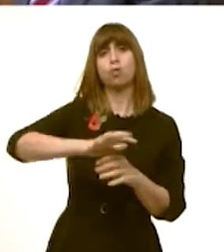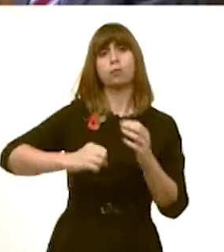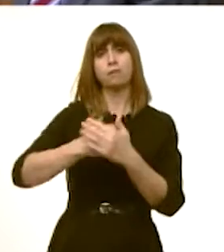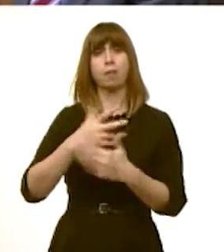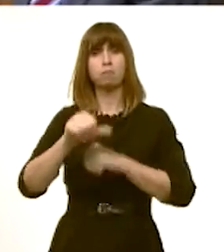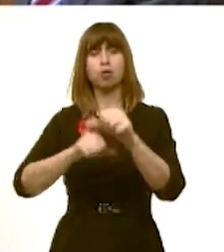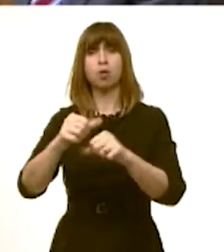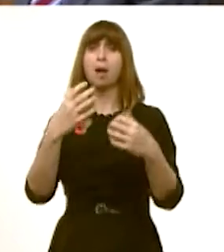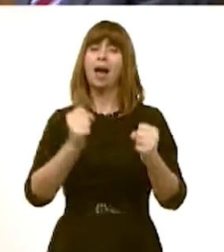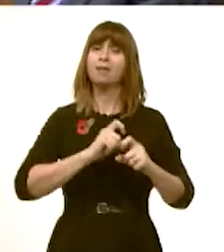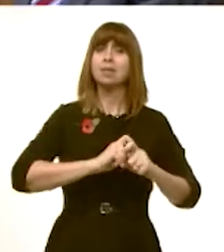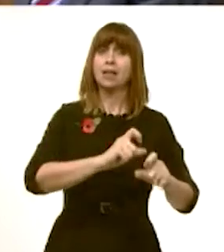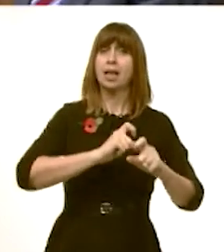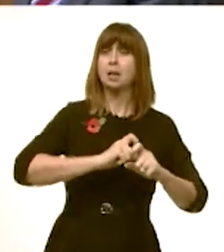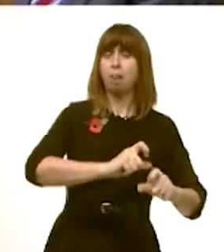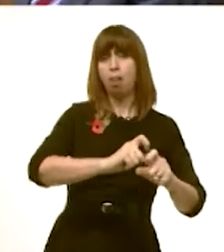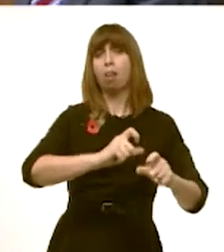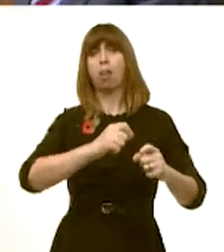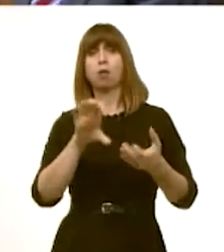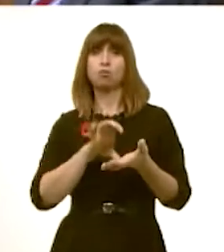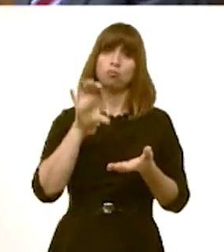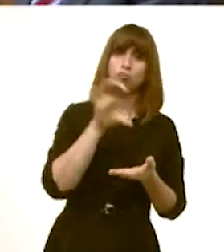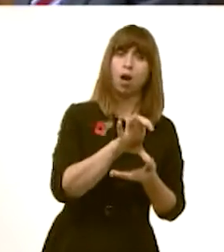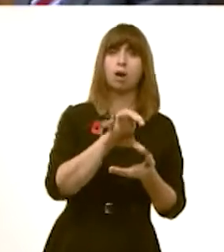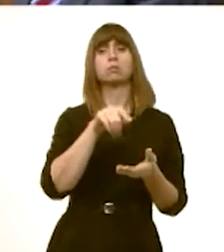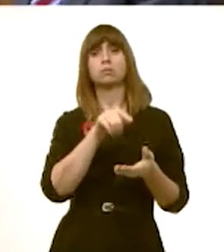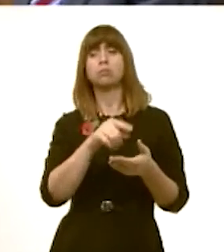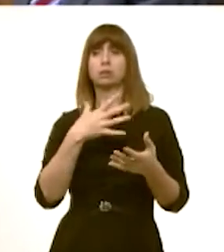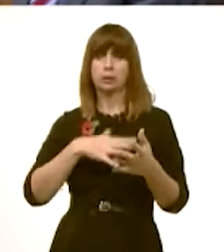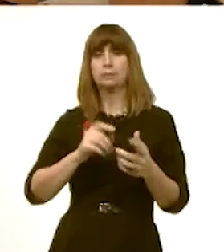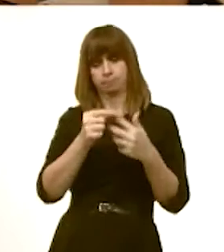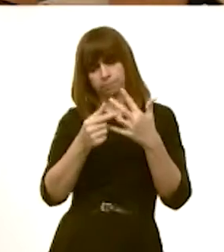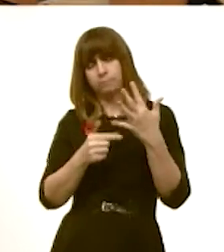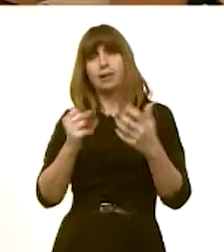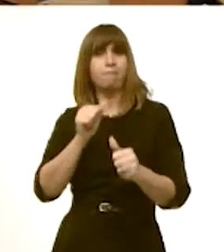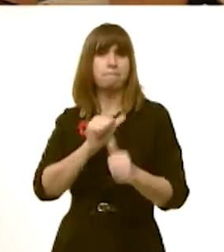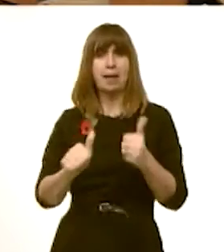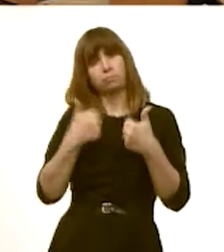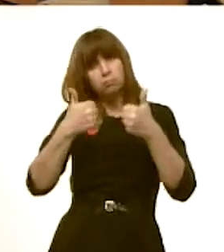production grant and Farming Connect, will put the farming community on the best possible footing for the future. Nick Ramsay: Thank you, First Minister.